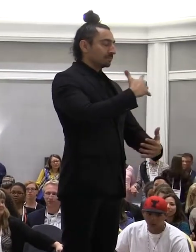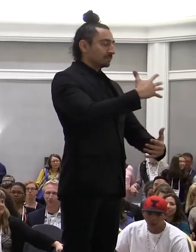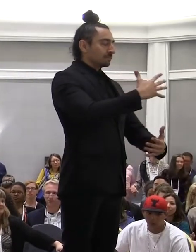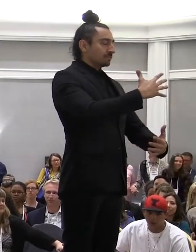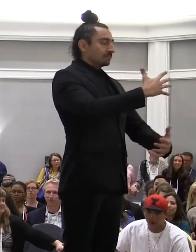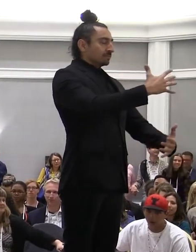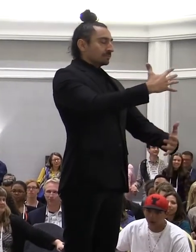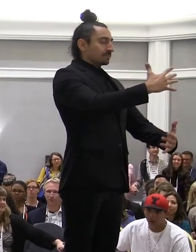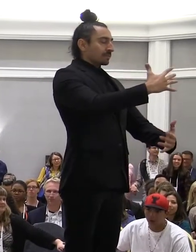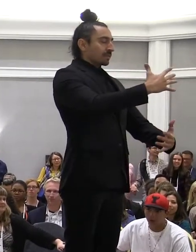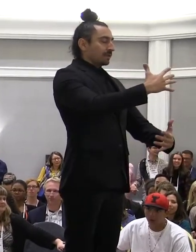(huff)